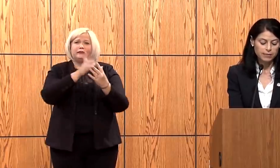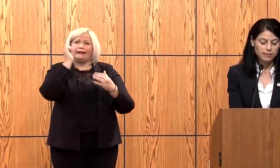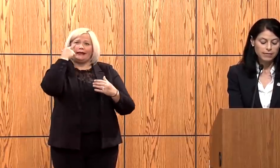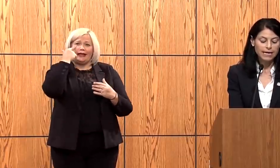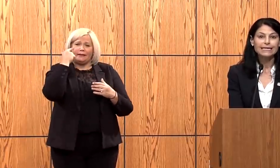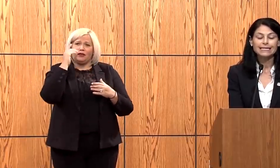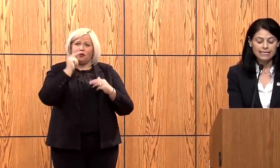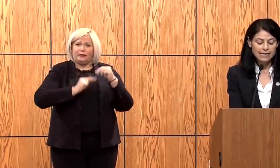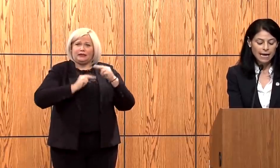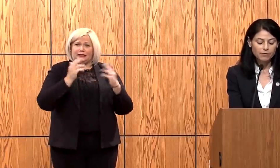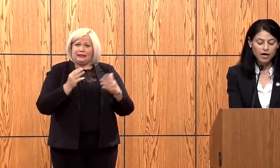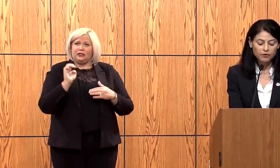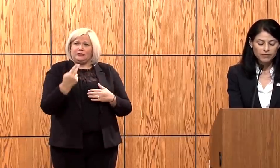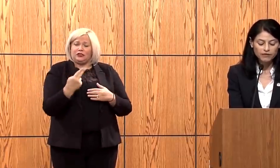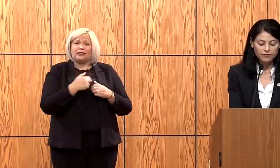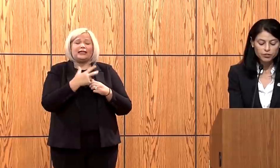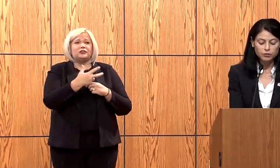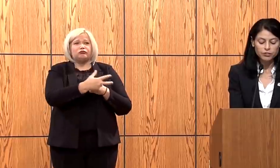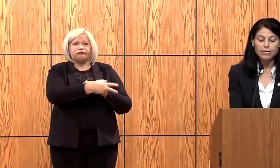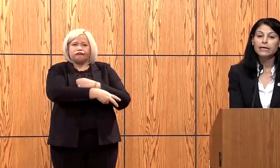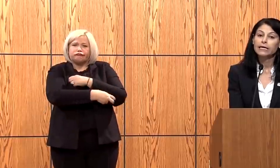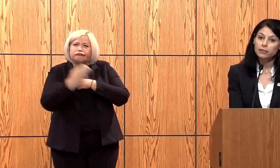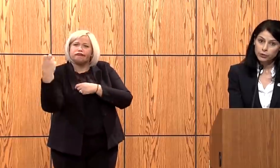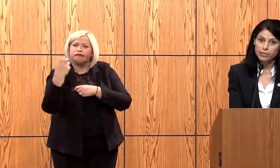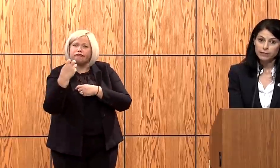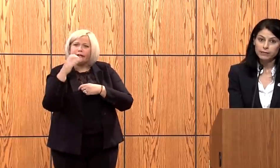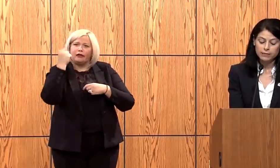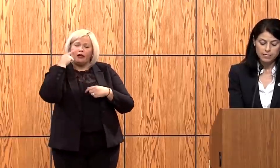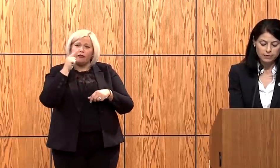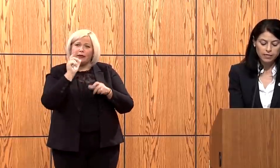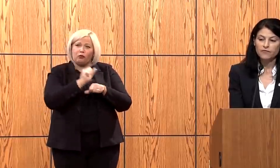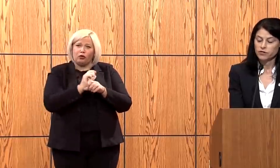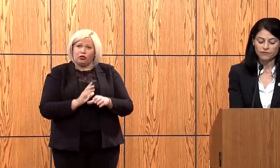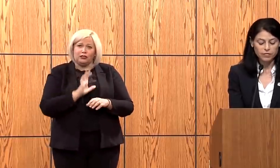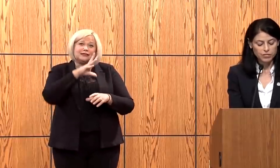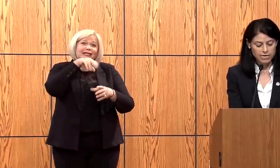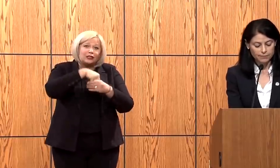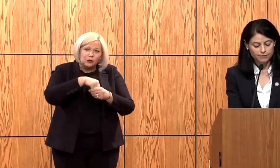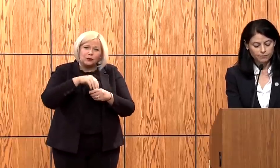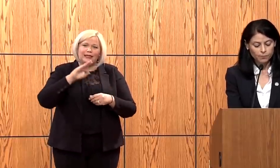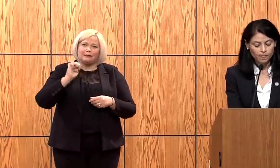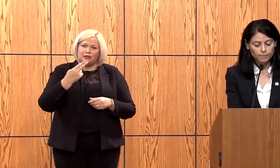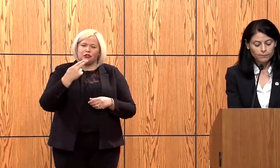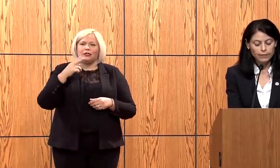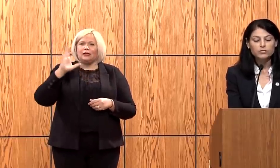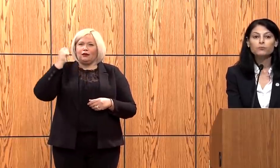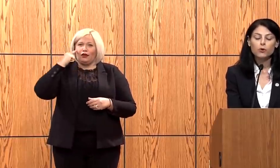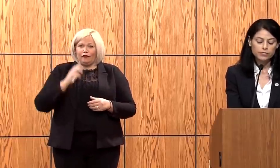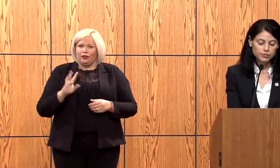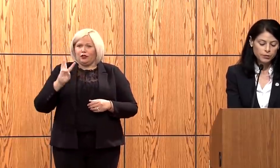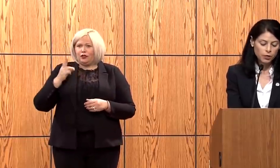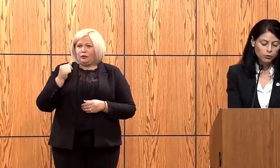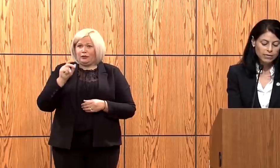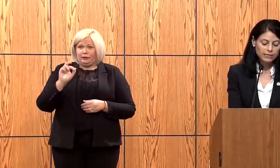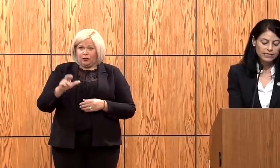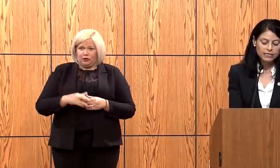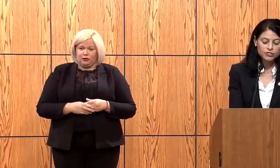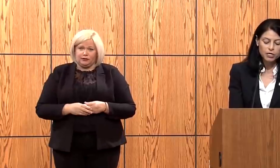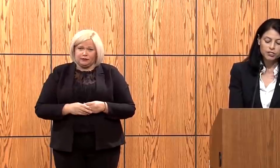ENGAGED IN PLANNING AND TRAINING FOR AN OPERATION TO ATTACK THE FOR AN OPERATION TO ATTACK THE CAPITOL BUILDING OF MICHIGAN, CAPITOL BUILDING OF MICHIGAN, AND TO KIDNAP GOVERNMENT AND TO KIDNAP GOVERNMENT OFFICIALS, INCLUDING THE